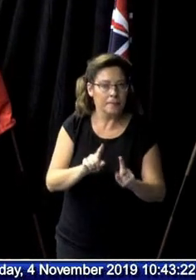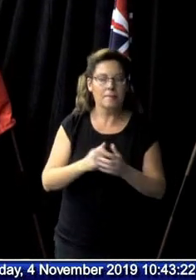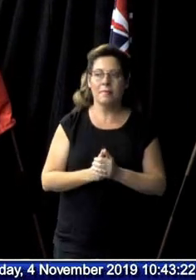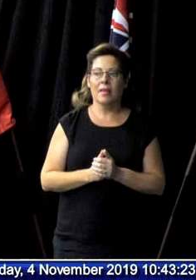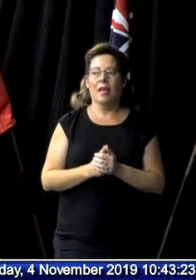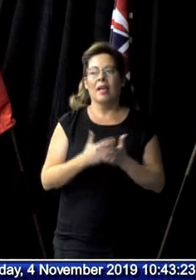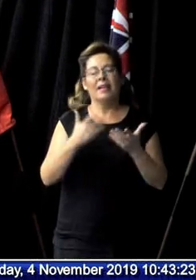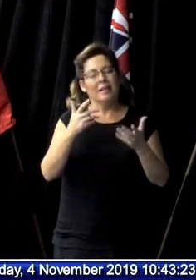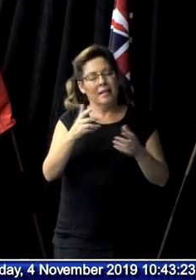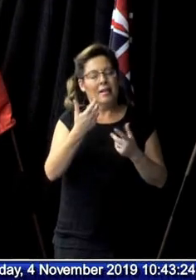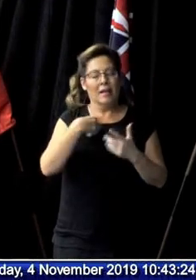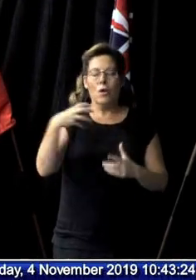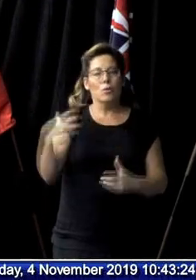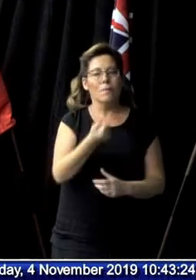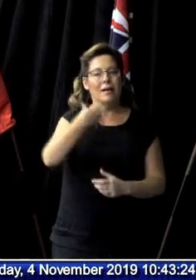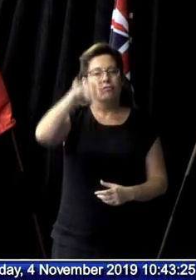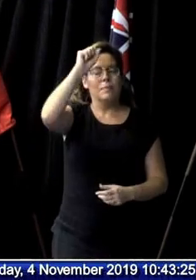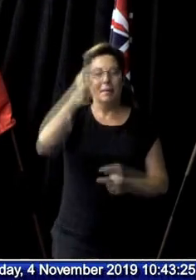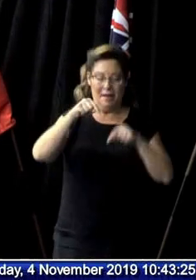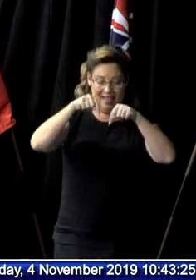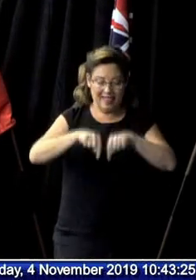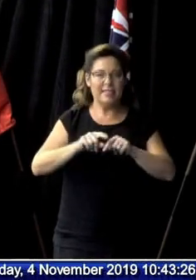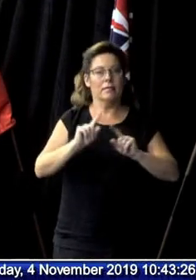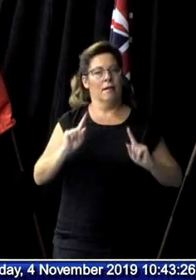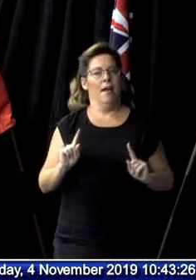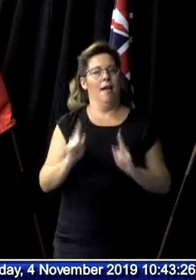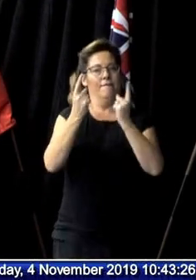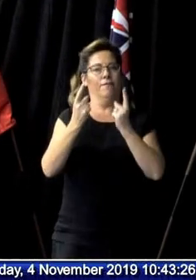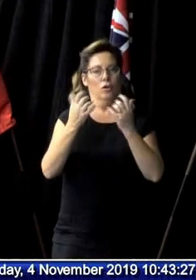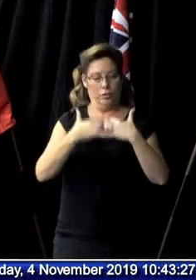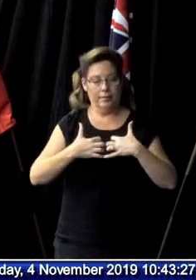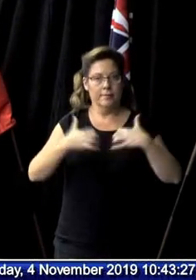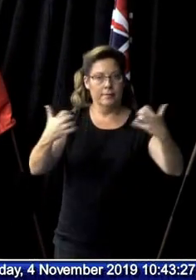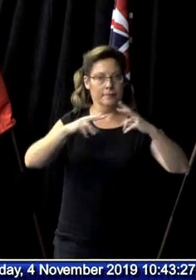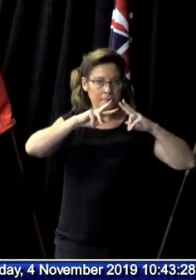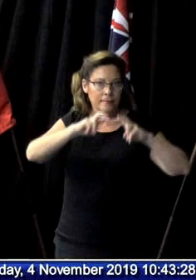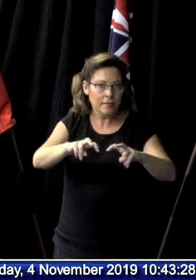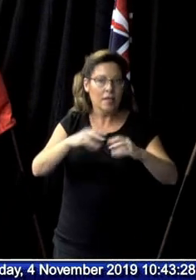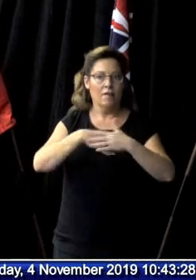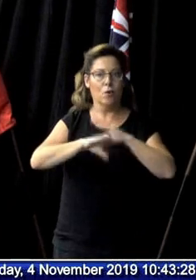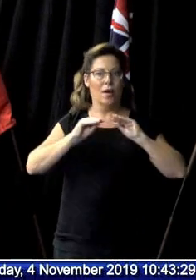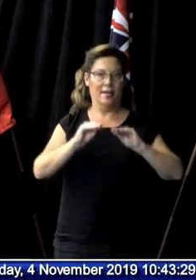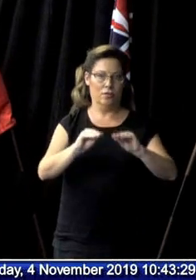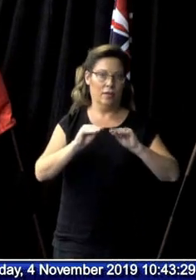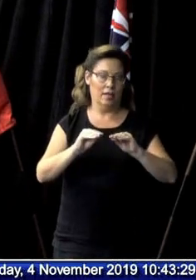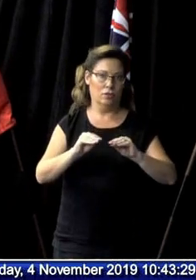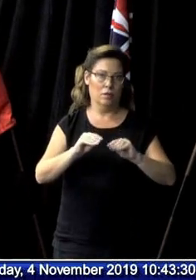on issues relating to education. As the Commission has repeatedly stated there will be other hearings on this topic.